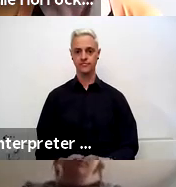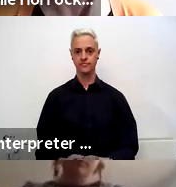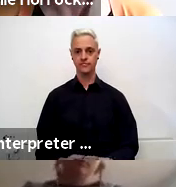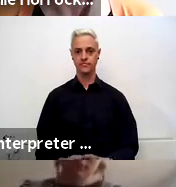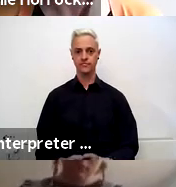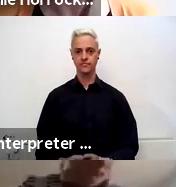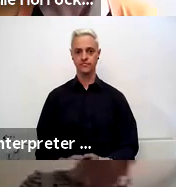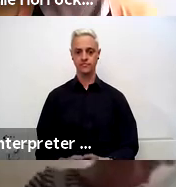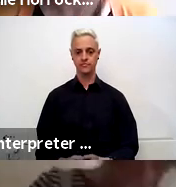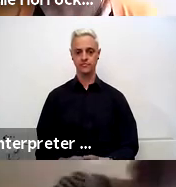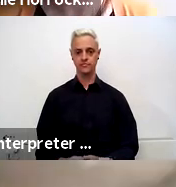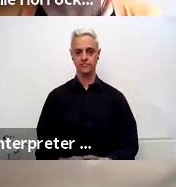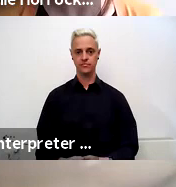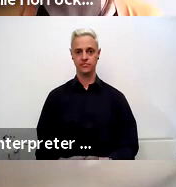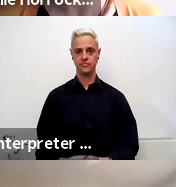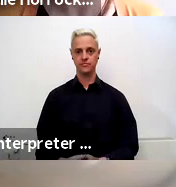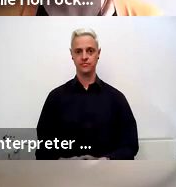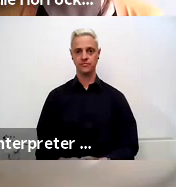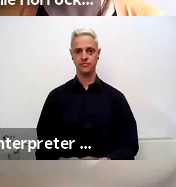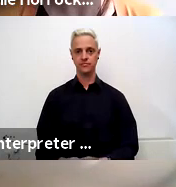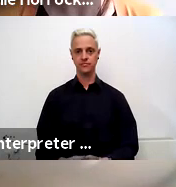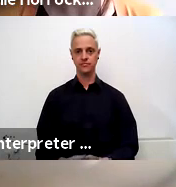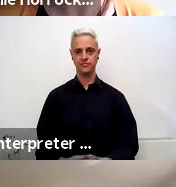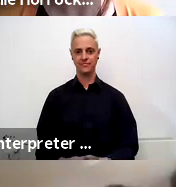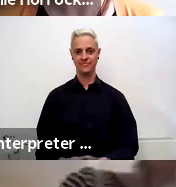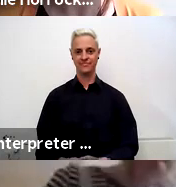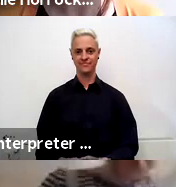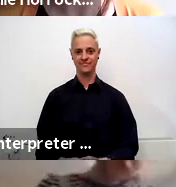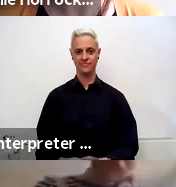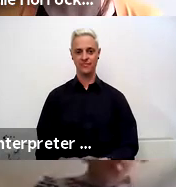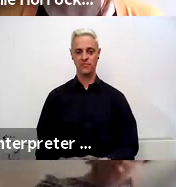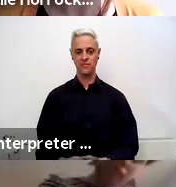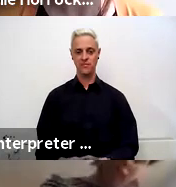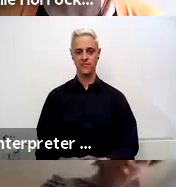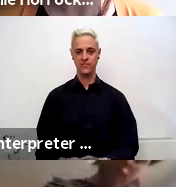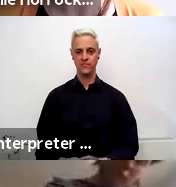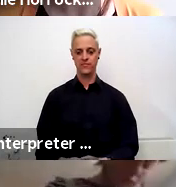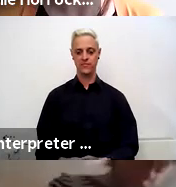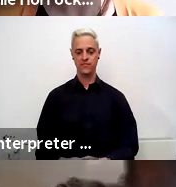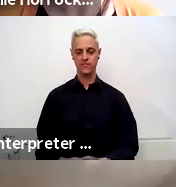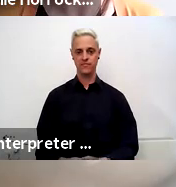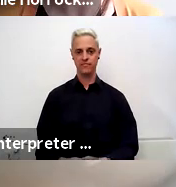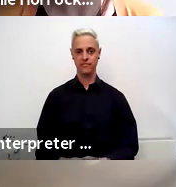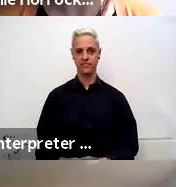Brilliant side going enough spectacle order. Andy burning, you offer.